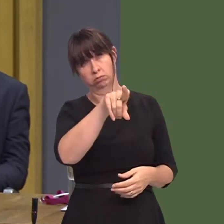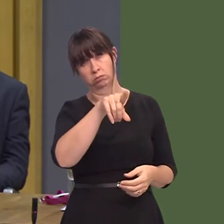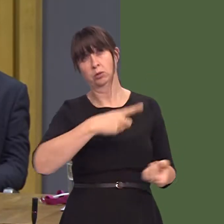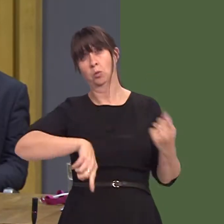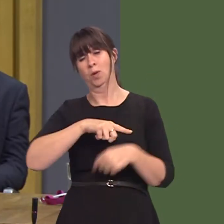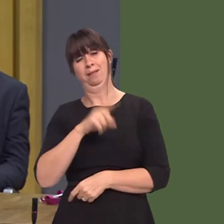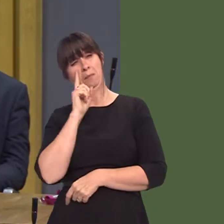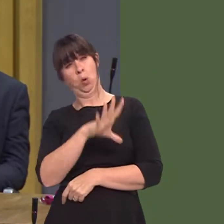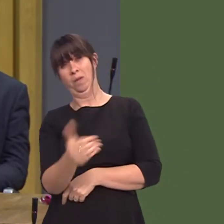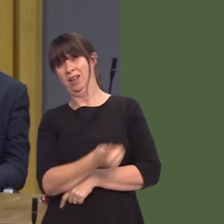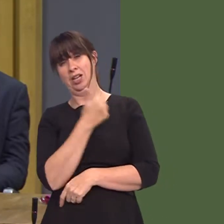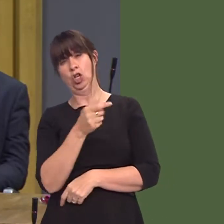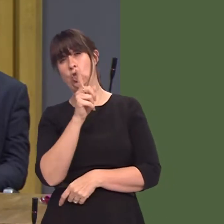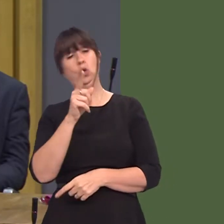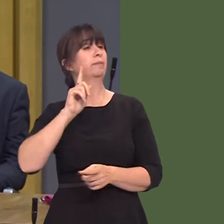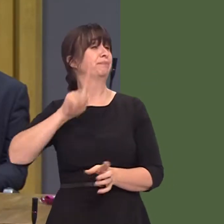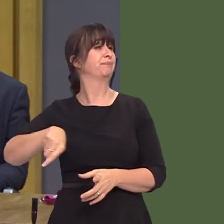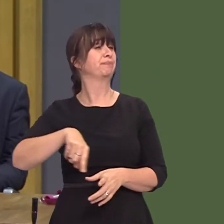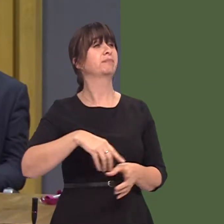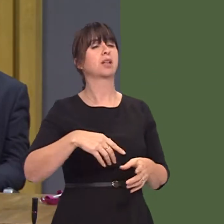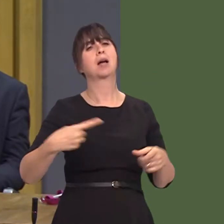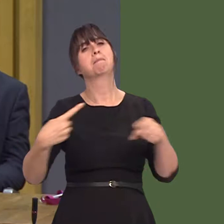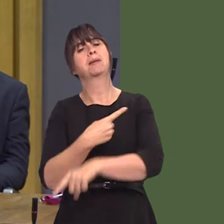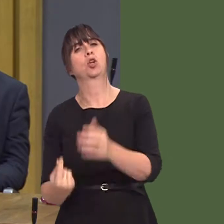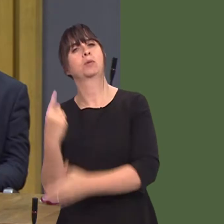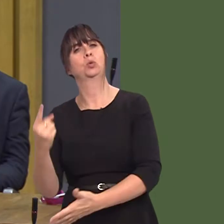this side of the Chamber like business as usual and a missed opportunity, First Minister.